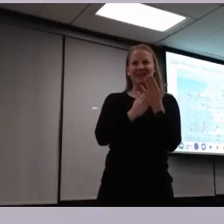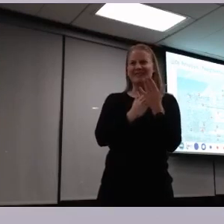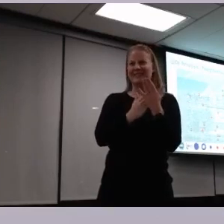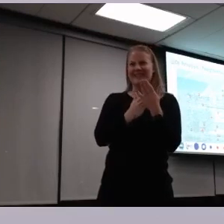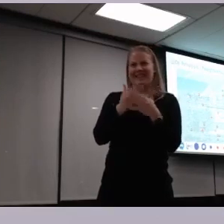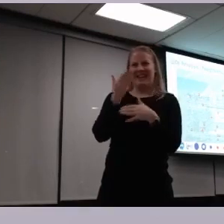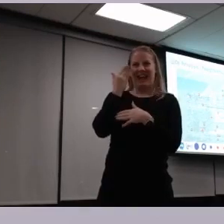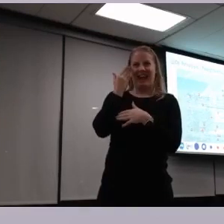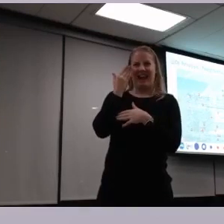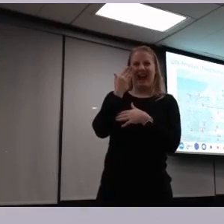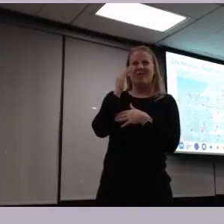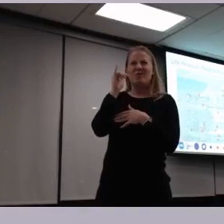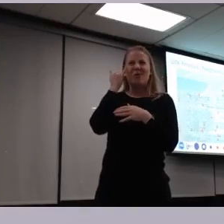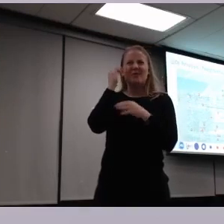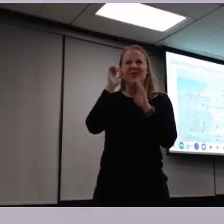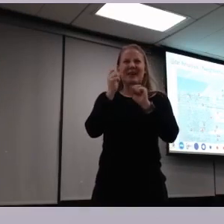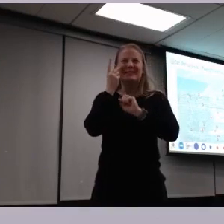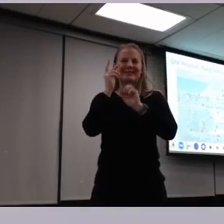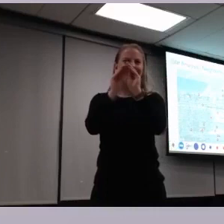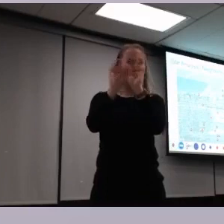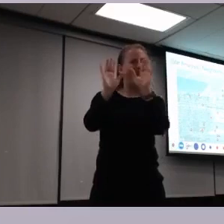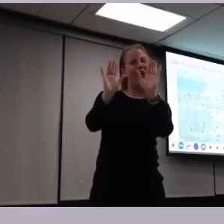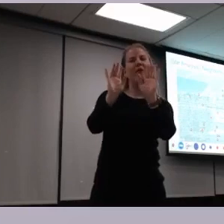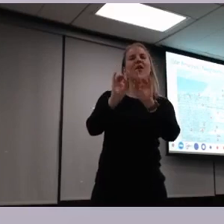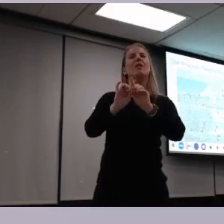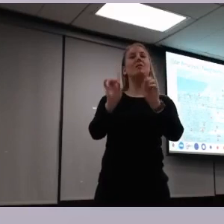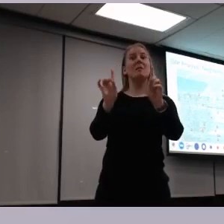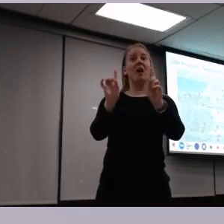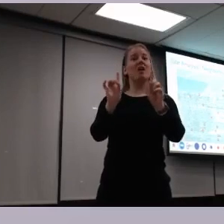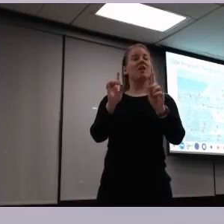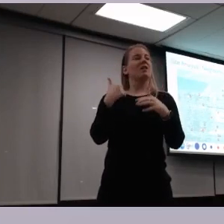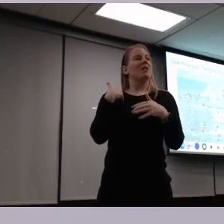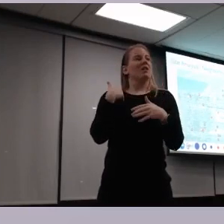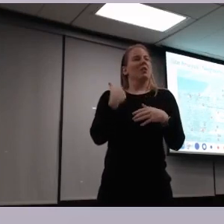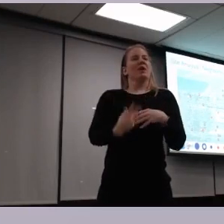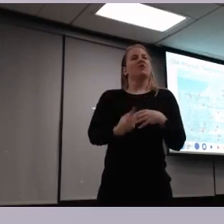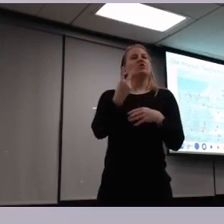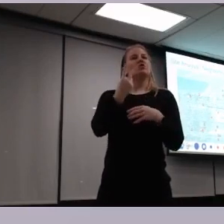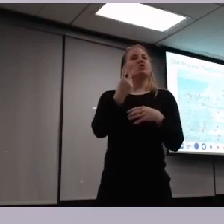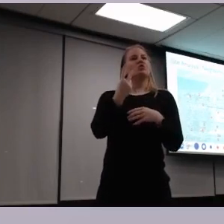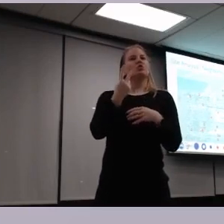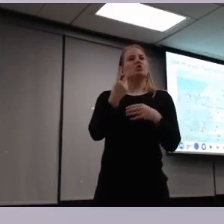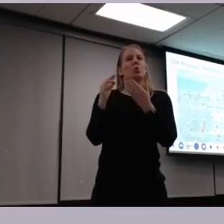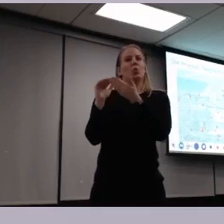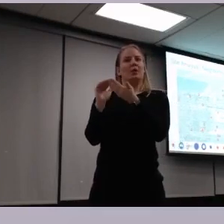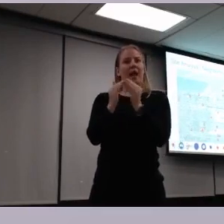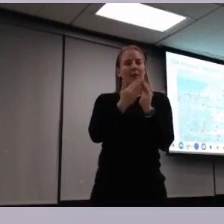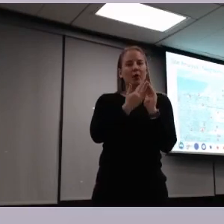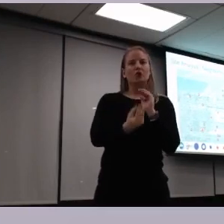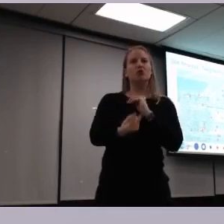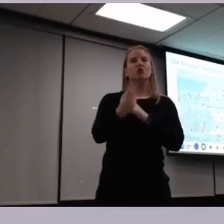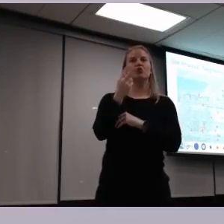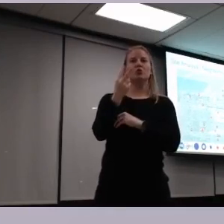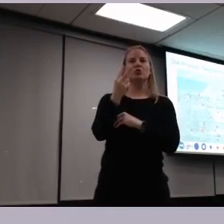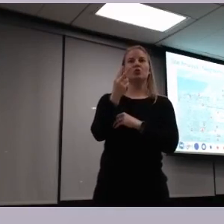clear on the slide, but not only do we go through two neighborhoods and two aldermanic wards, we also have a unique opportunity.